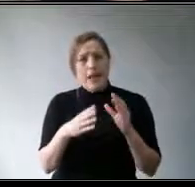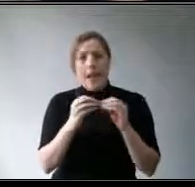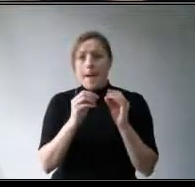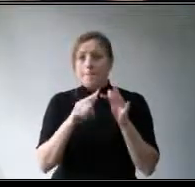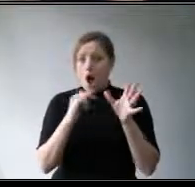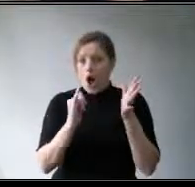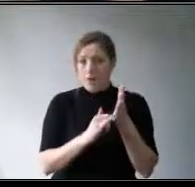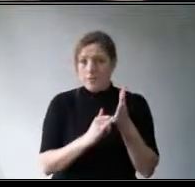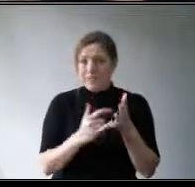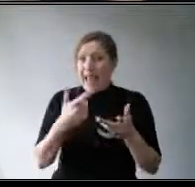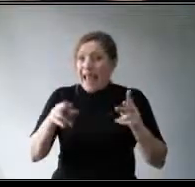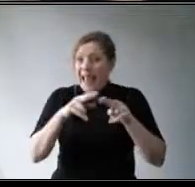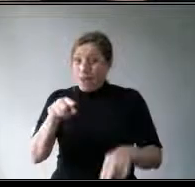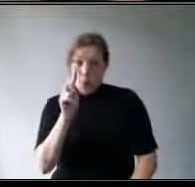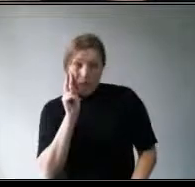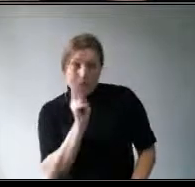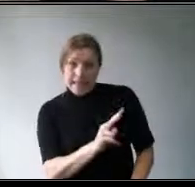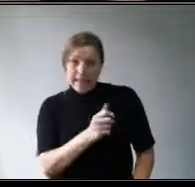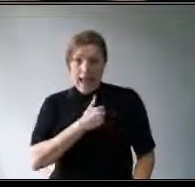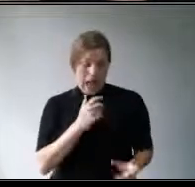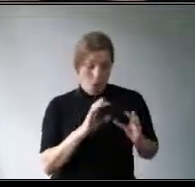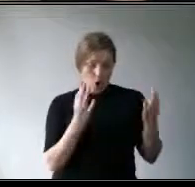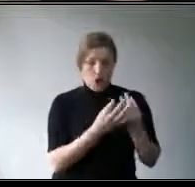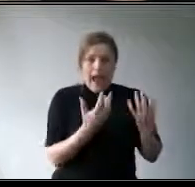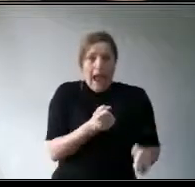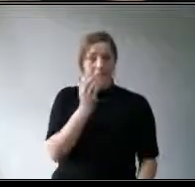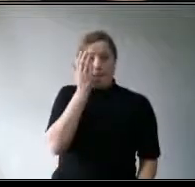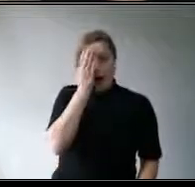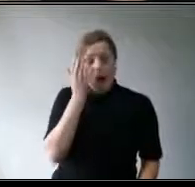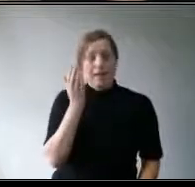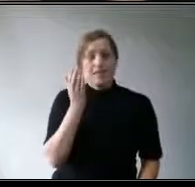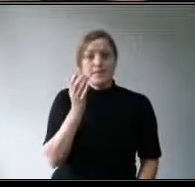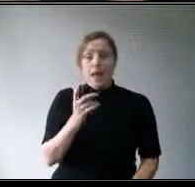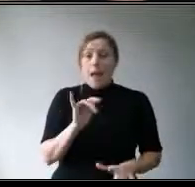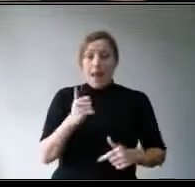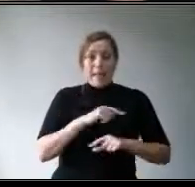discussions because quite often it's not it is just that unconscious not intentional and that's